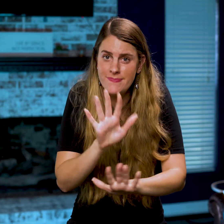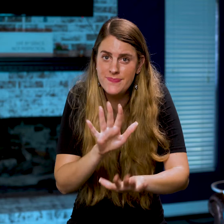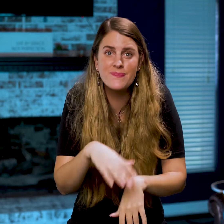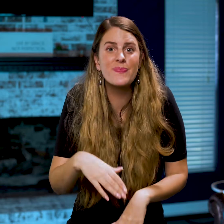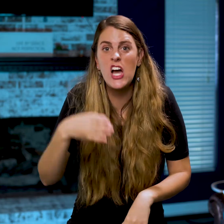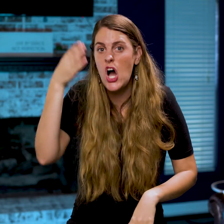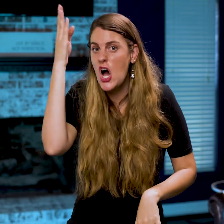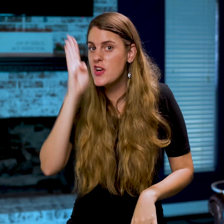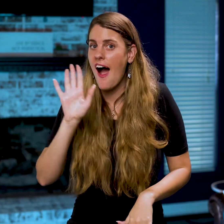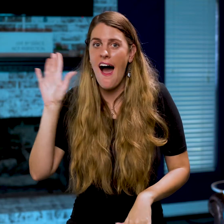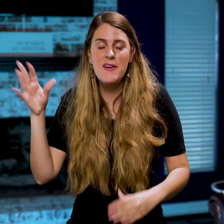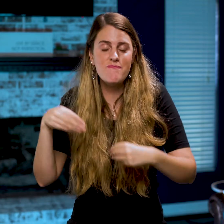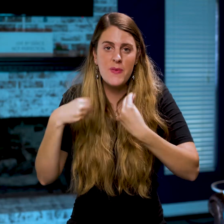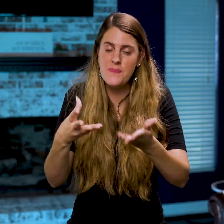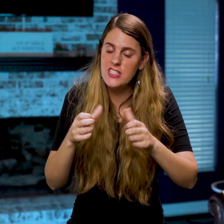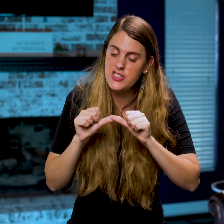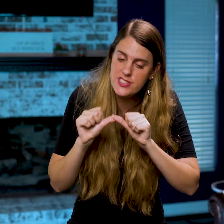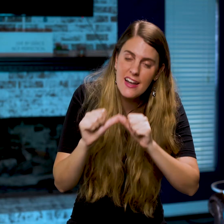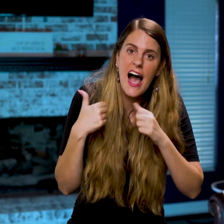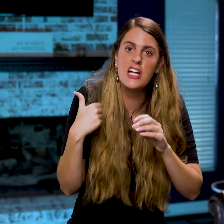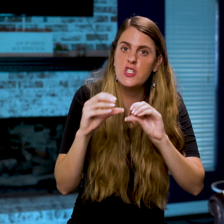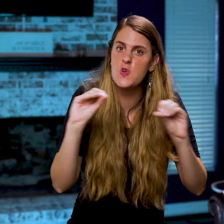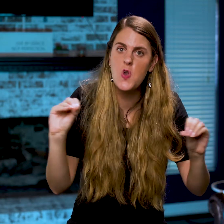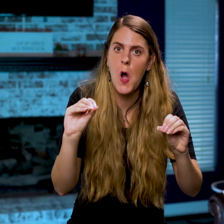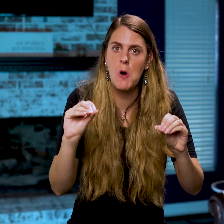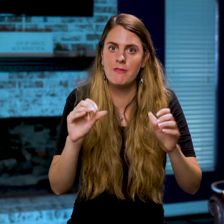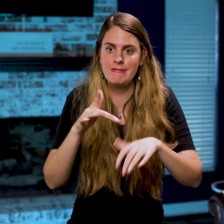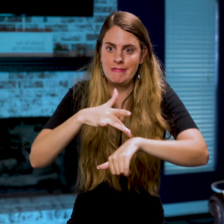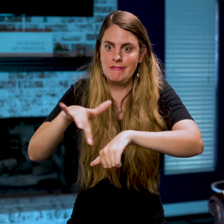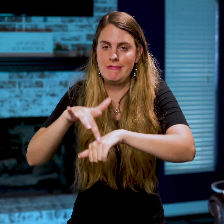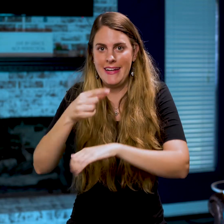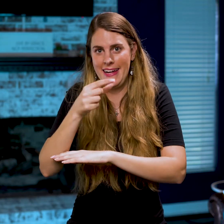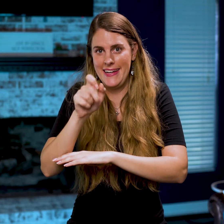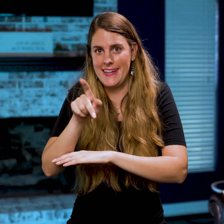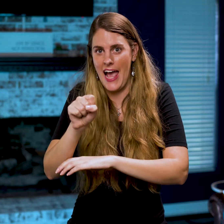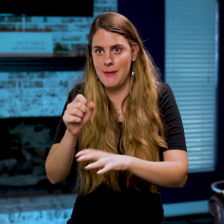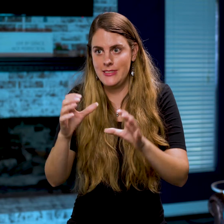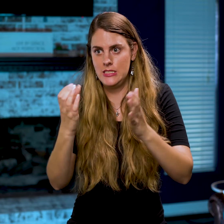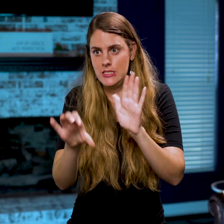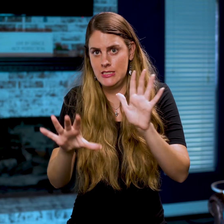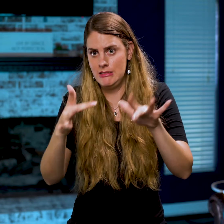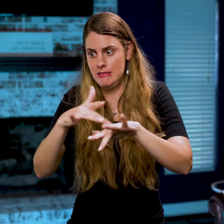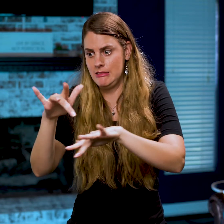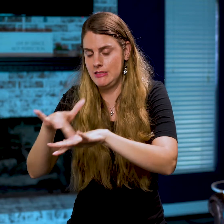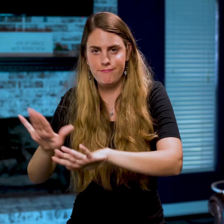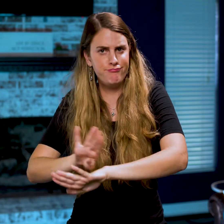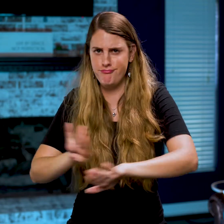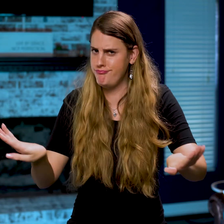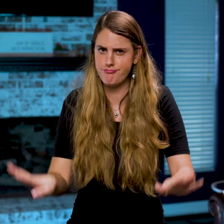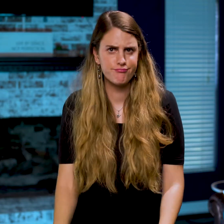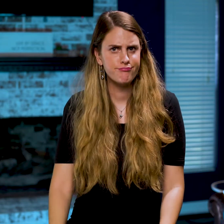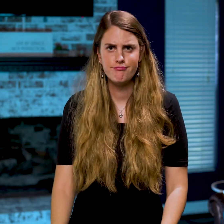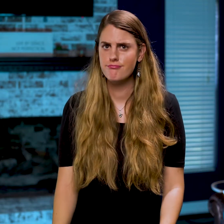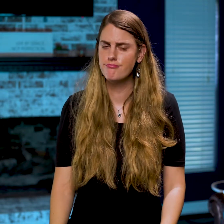God’s provision has no gaps!